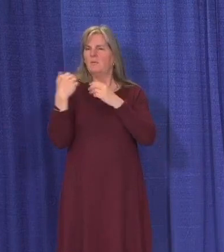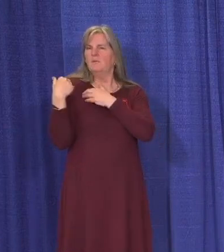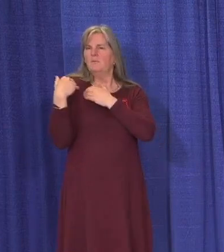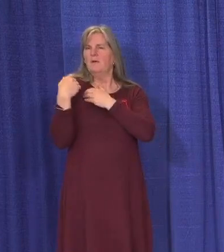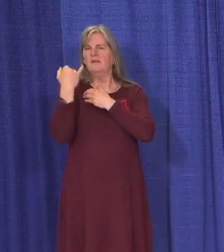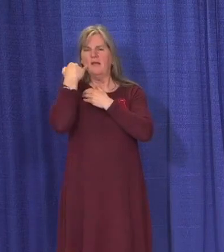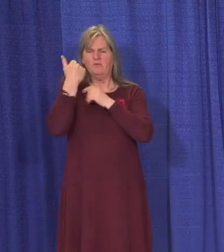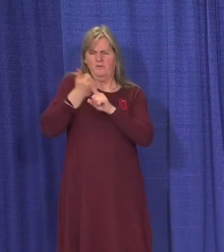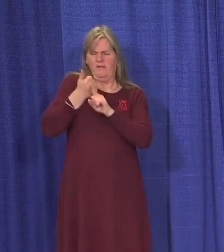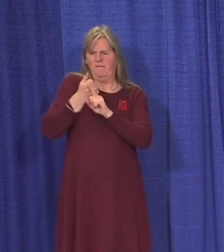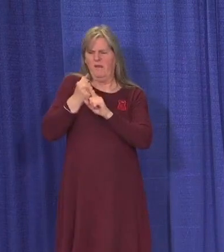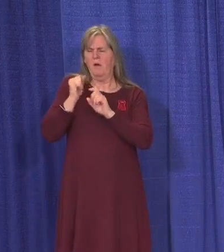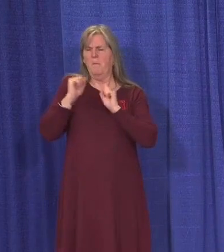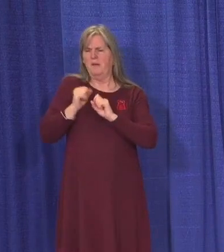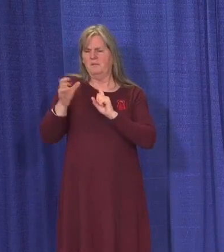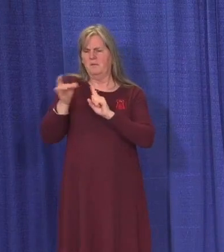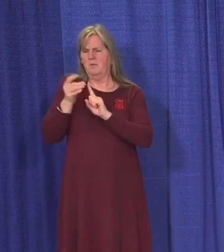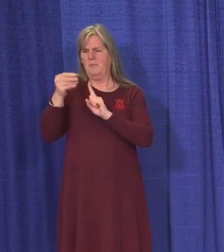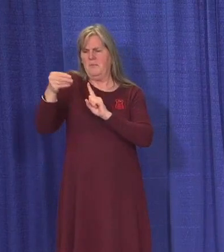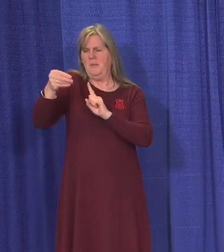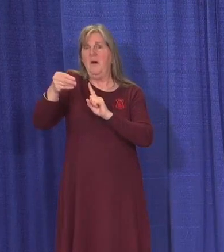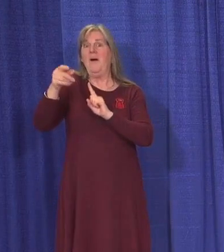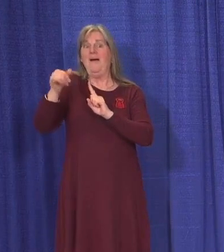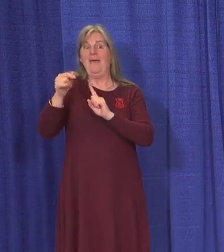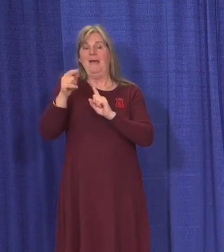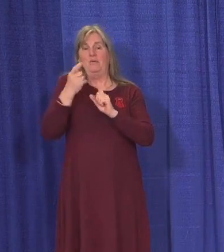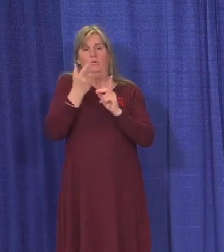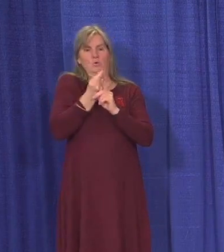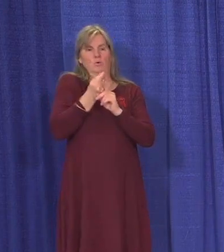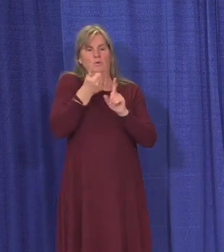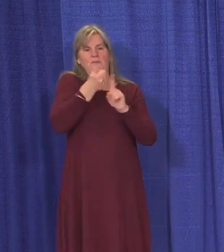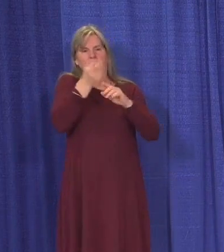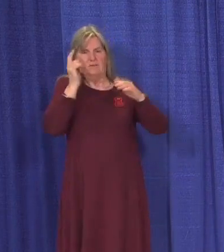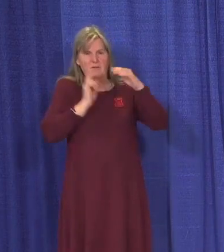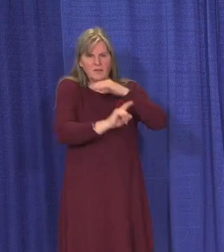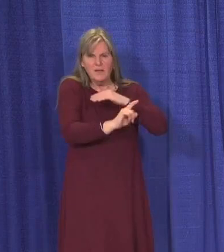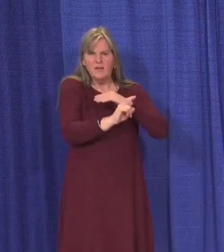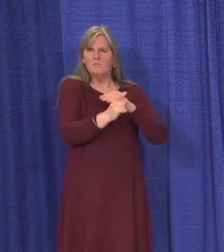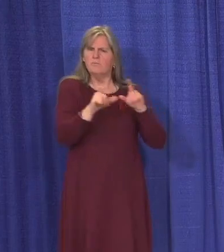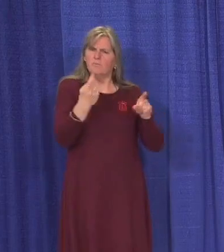them. Our ability to test and carry out efficient and effective